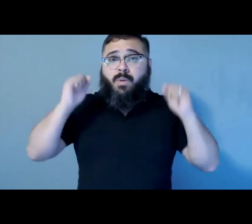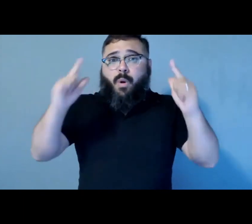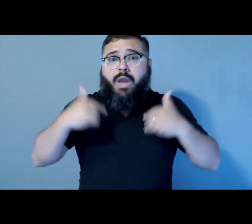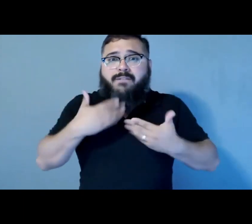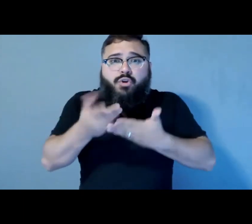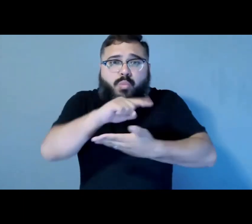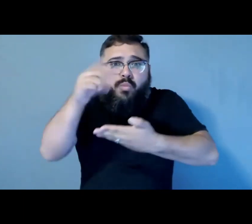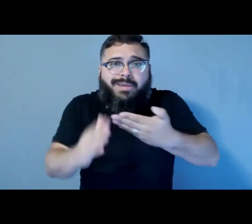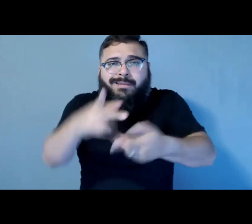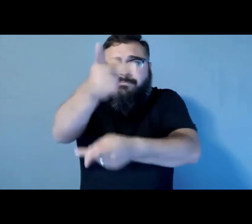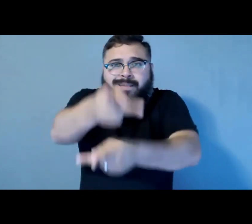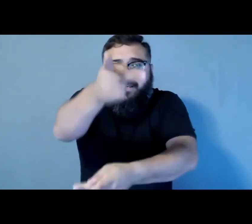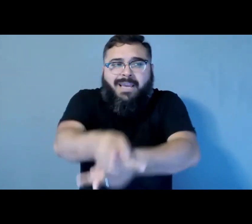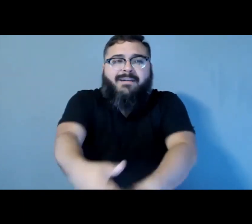and take care, and thank you so much.